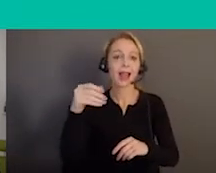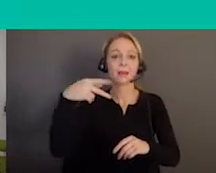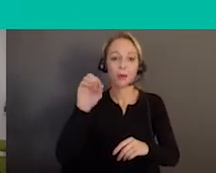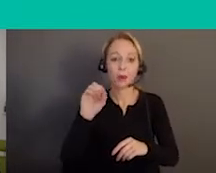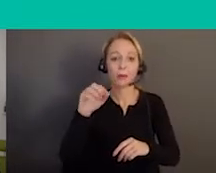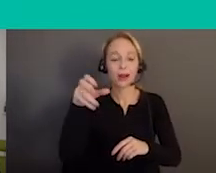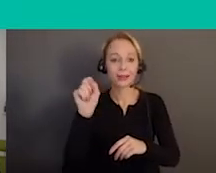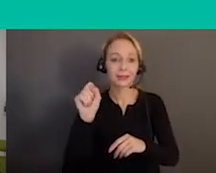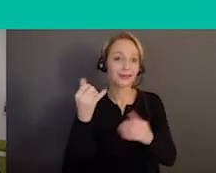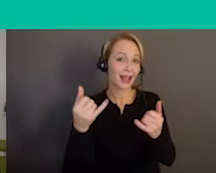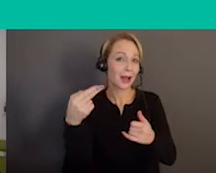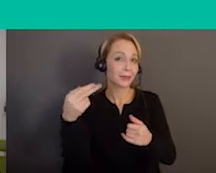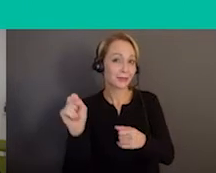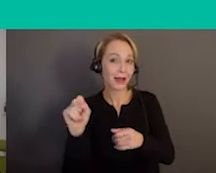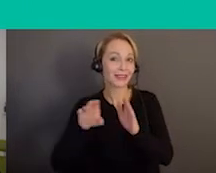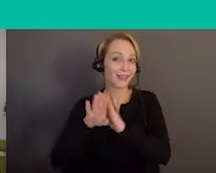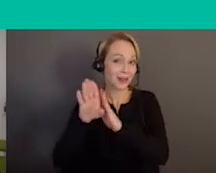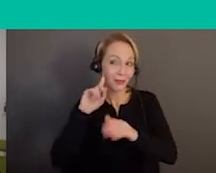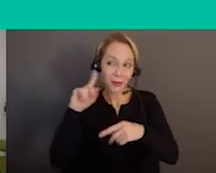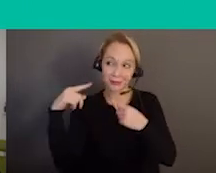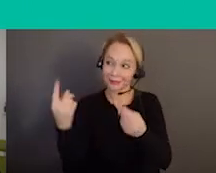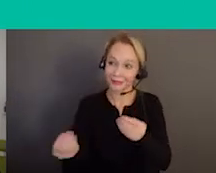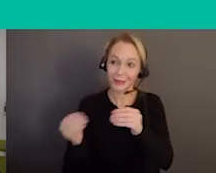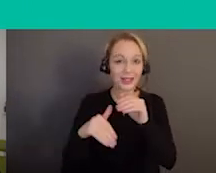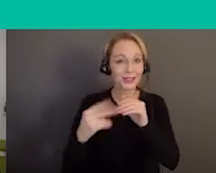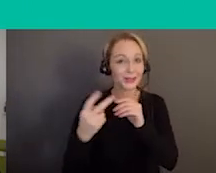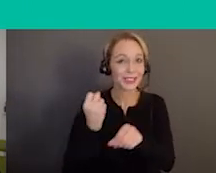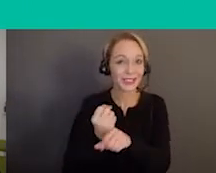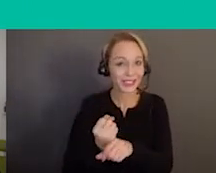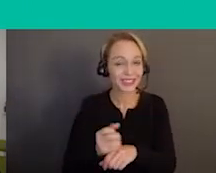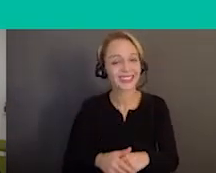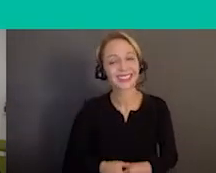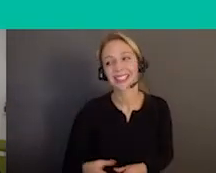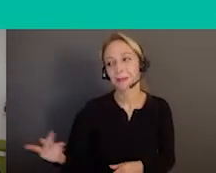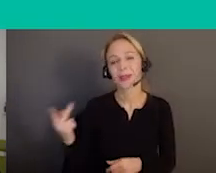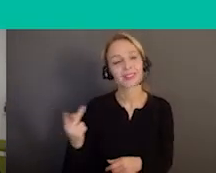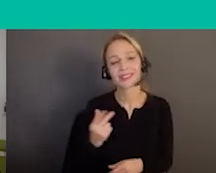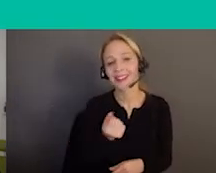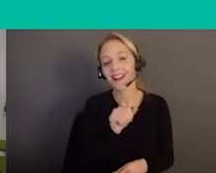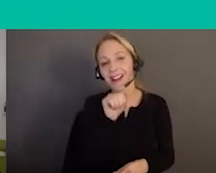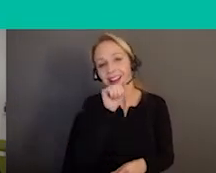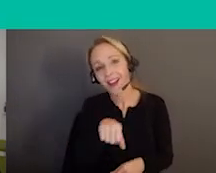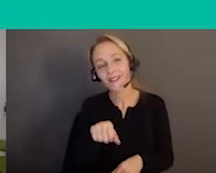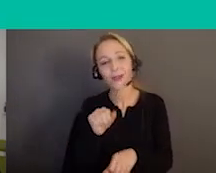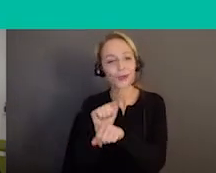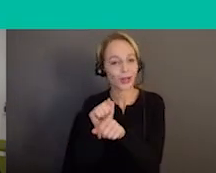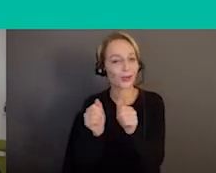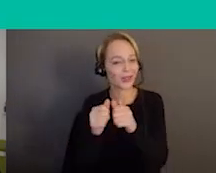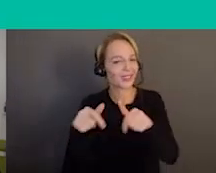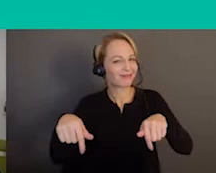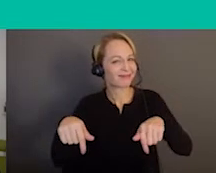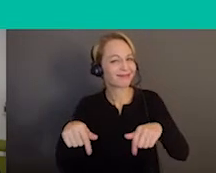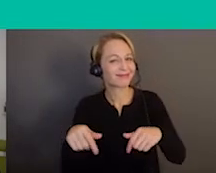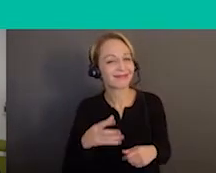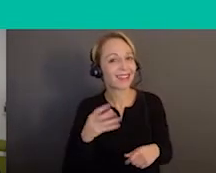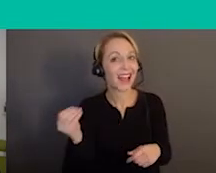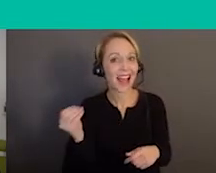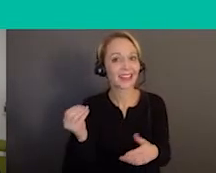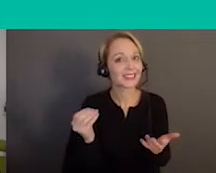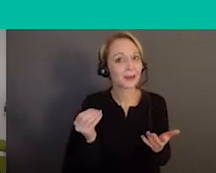HubSpot DEVELOPMENT FOR MORE THAN TWO YEARS. BOTH OF US LOVE WORKING WITH IT.